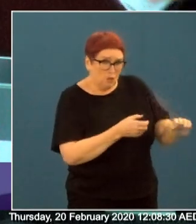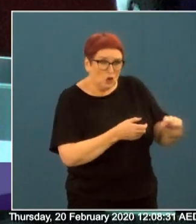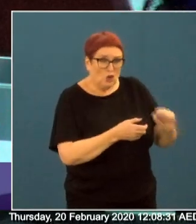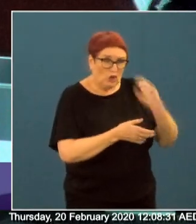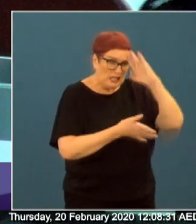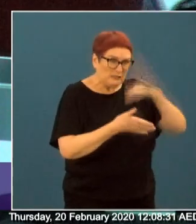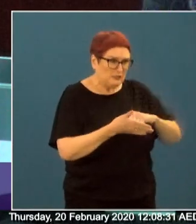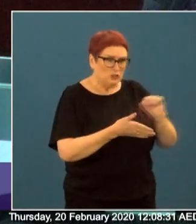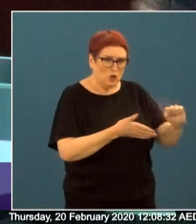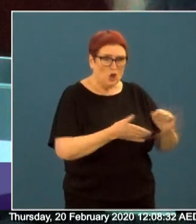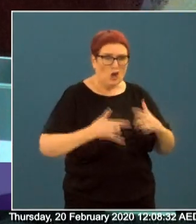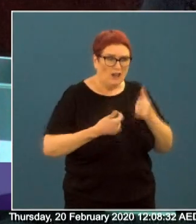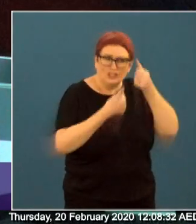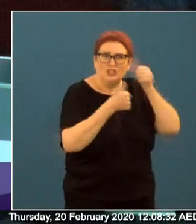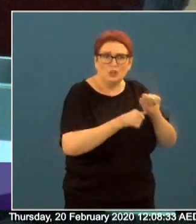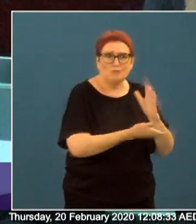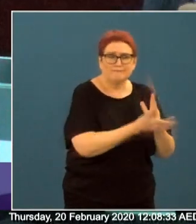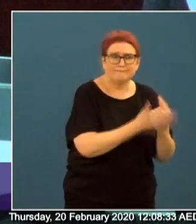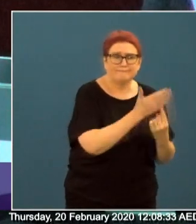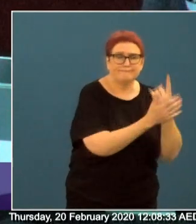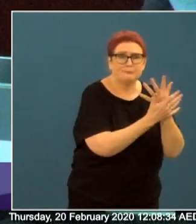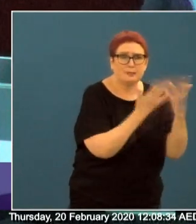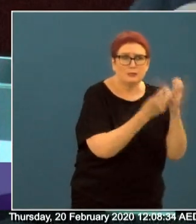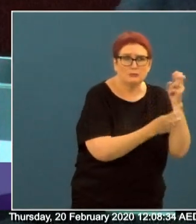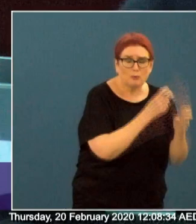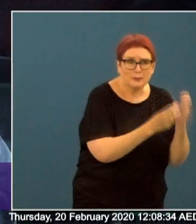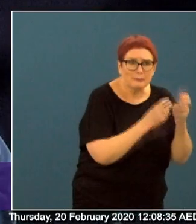how do you think that's going to mirror in the broader population?